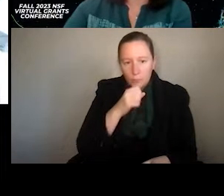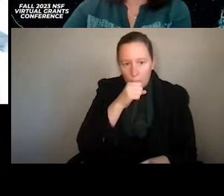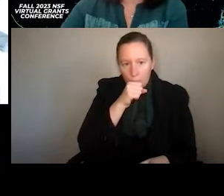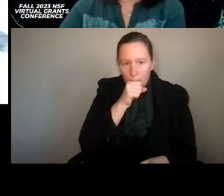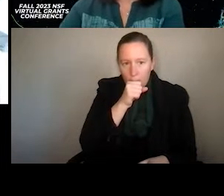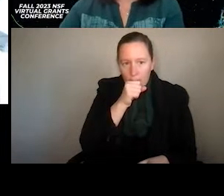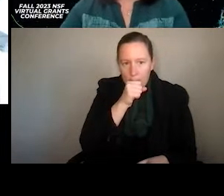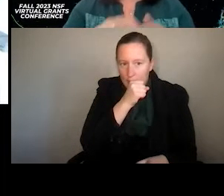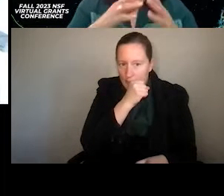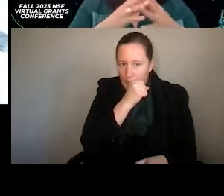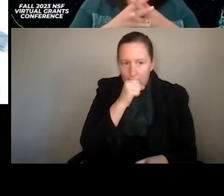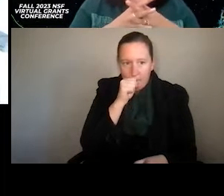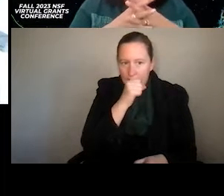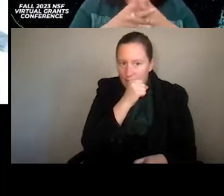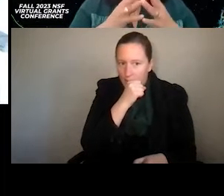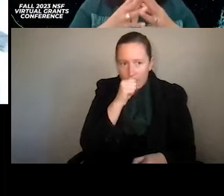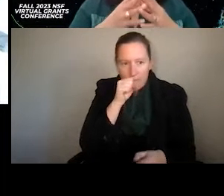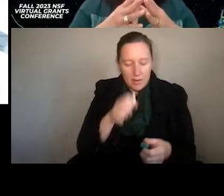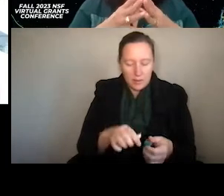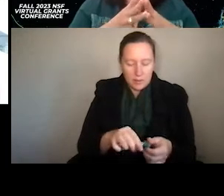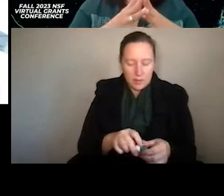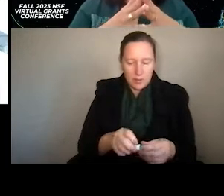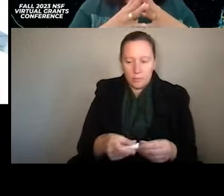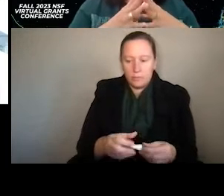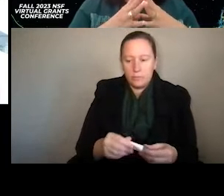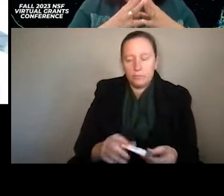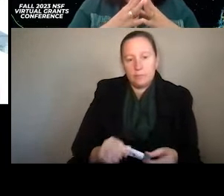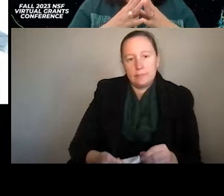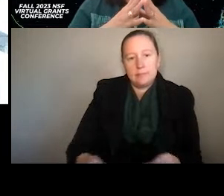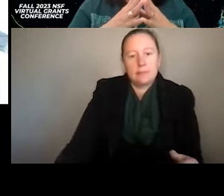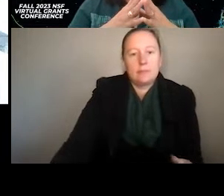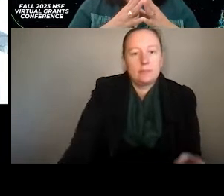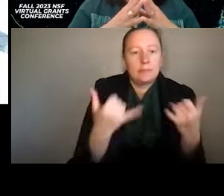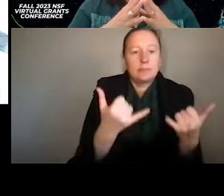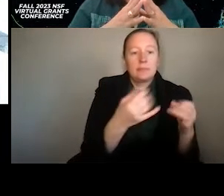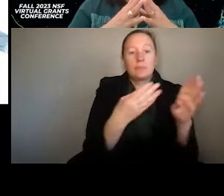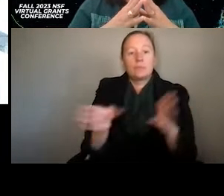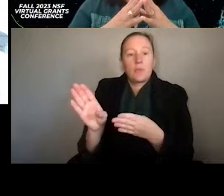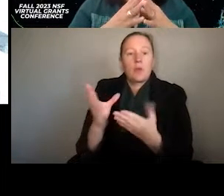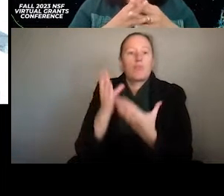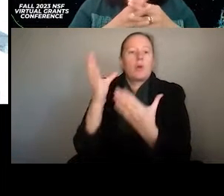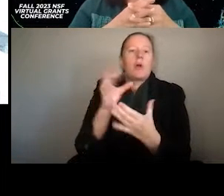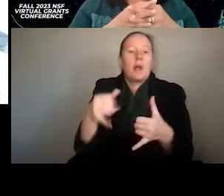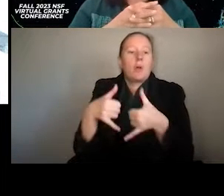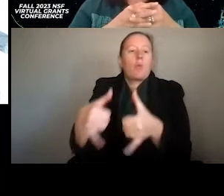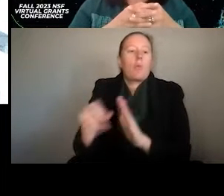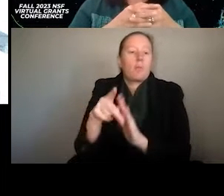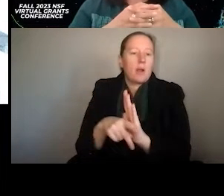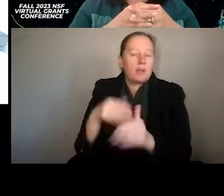I want to focus your attention now in the Proposal and Award Policy Procedures Guide,